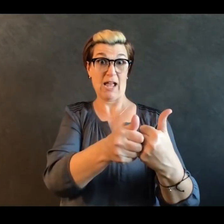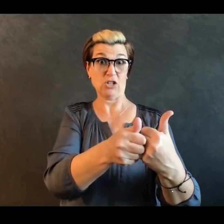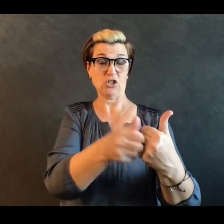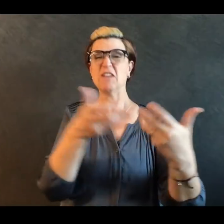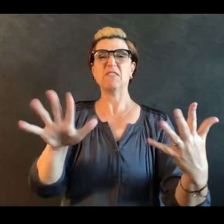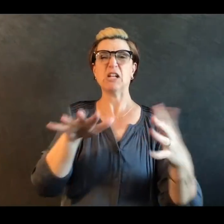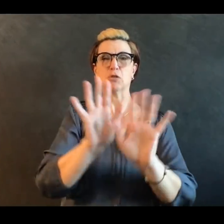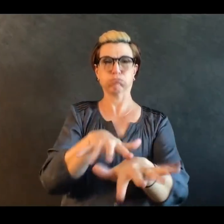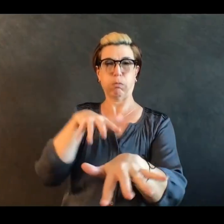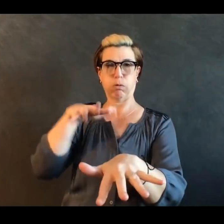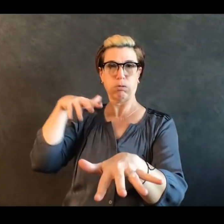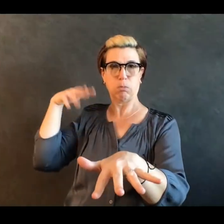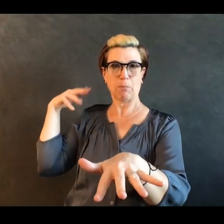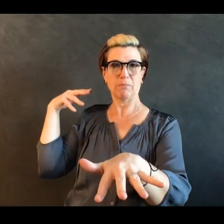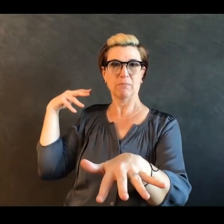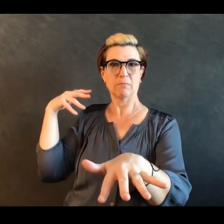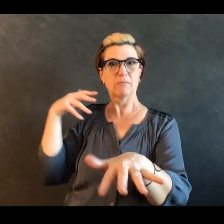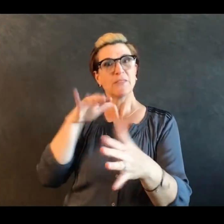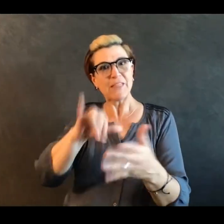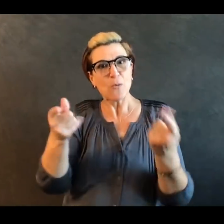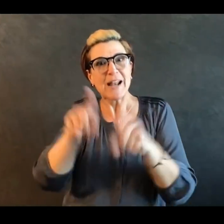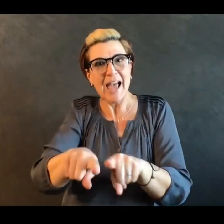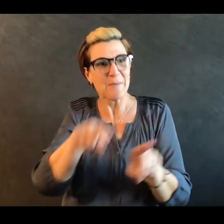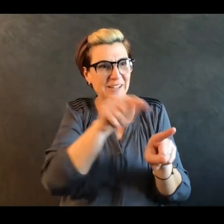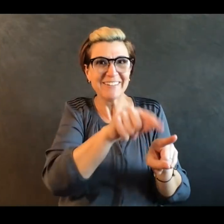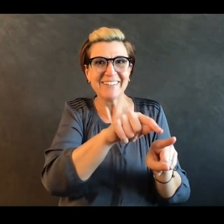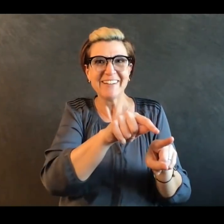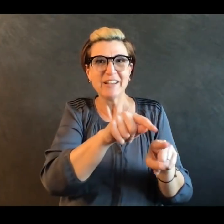in the food supply chain but we're working through that you know all this